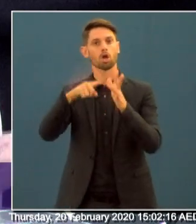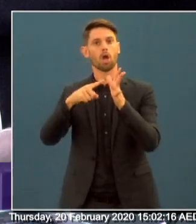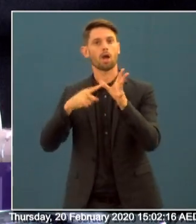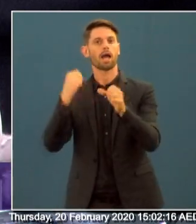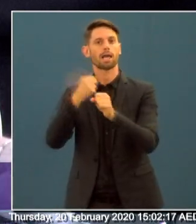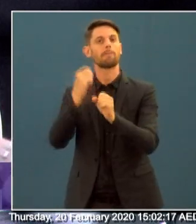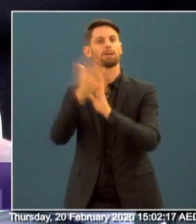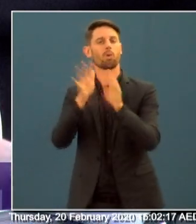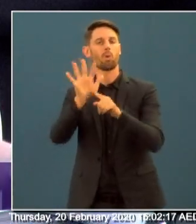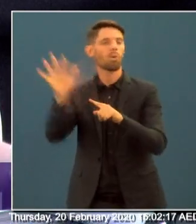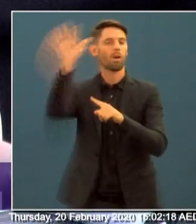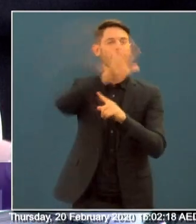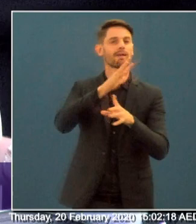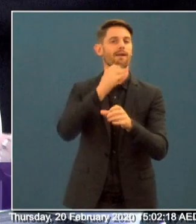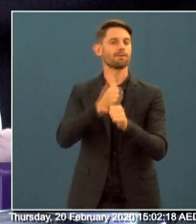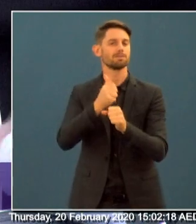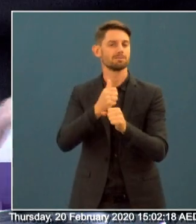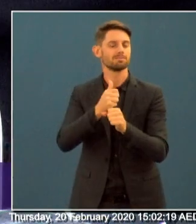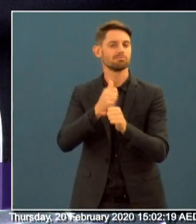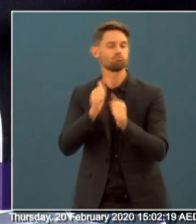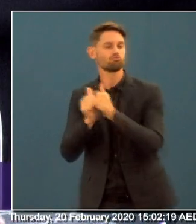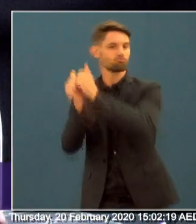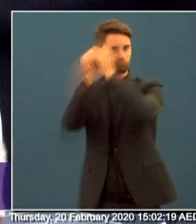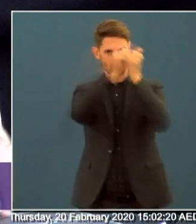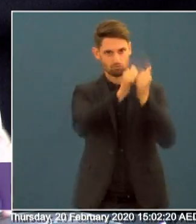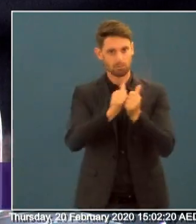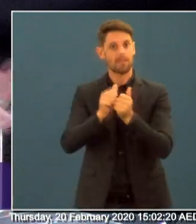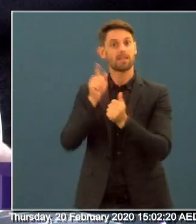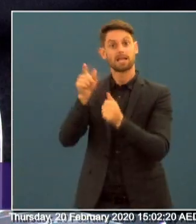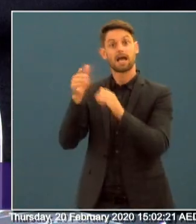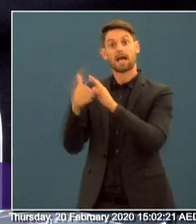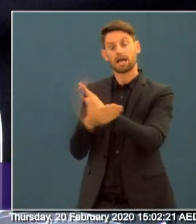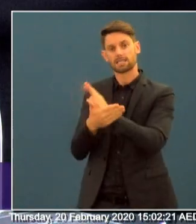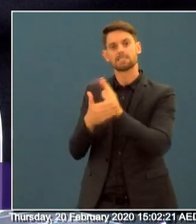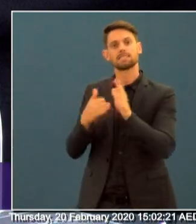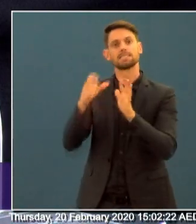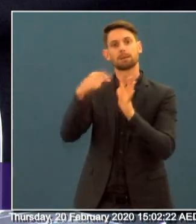And I believe it's from the Department of Human Services rather than Health.